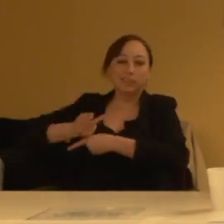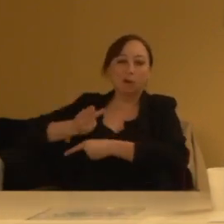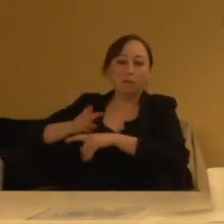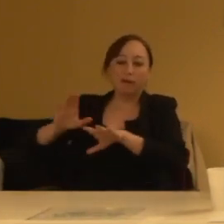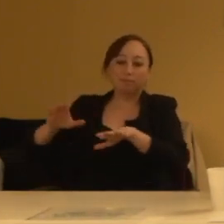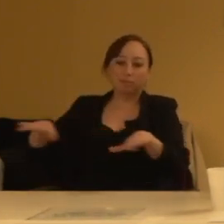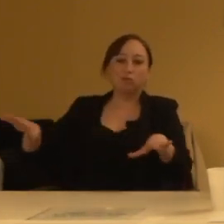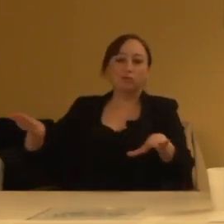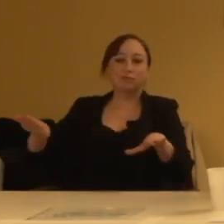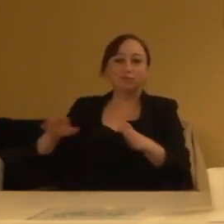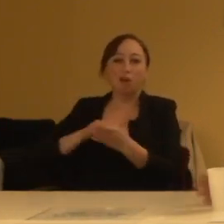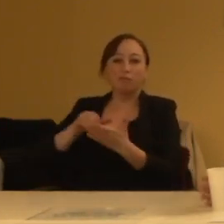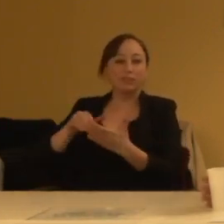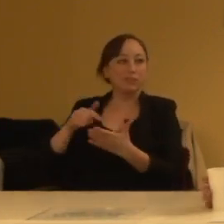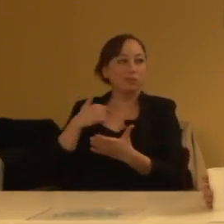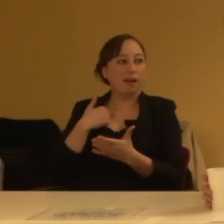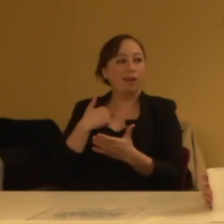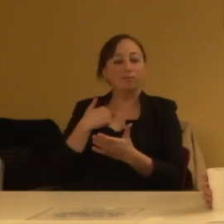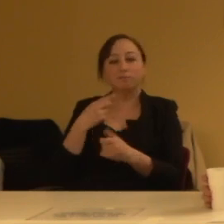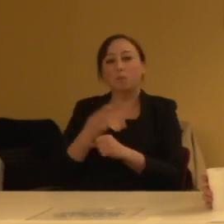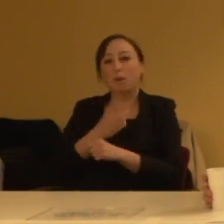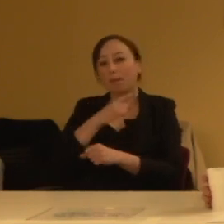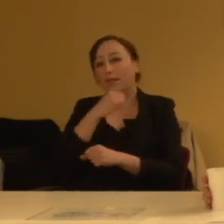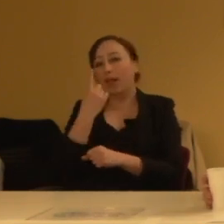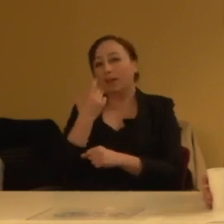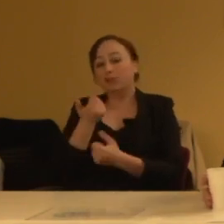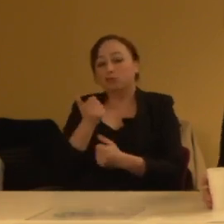So I wear a lot of black, so I try to look cool.